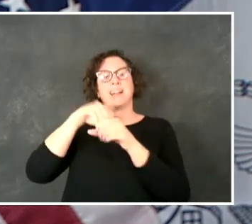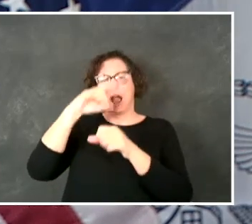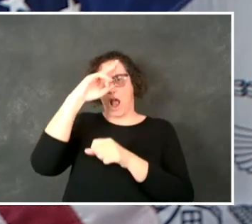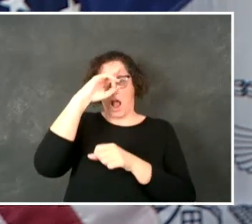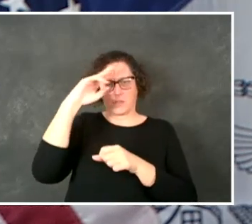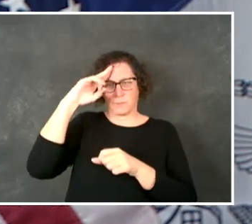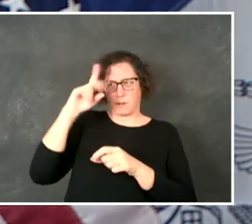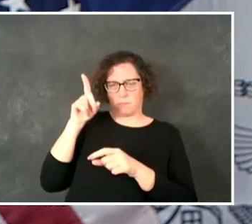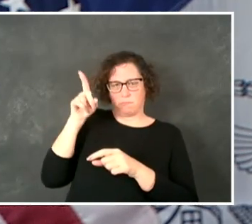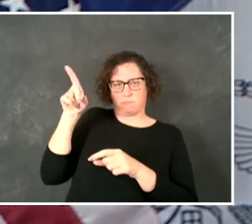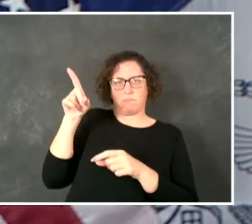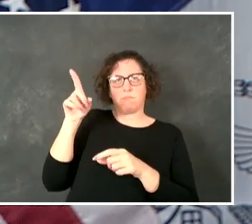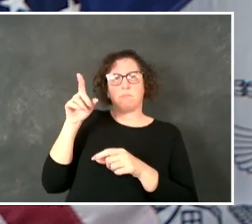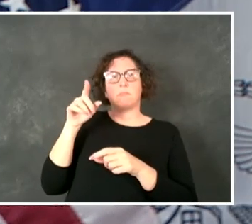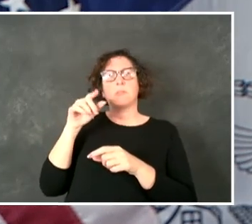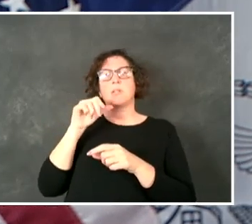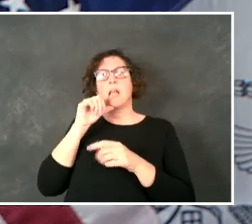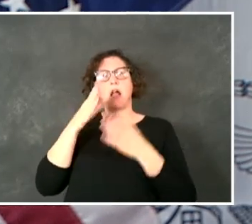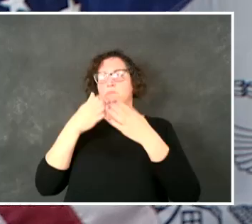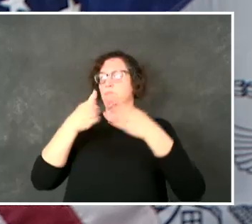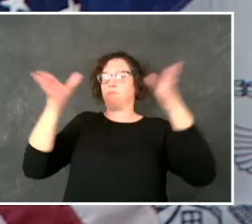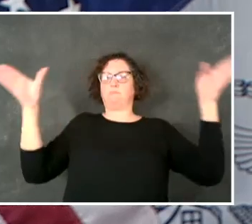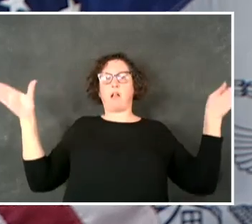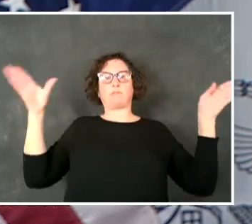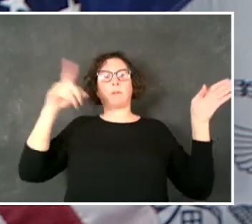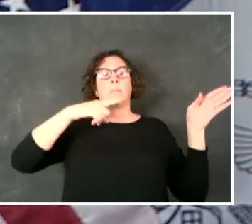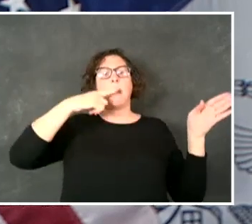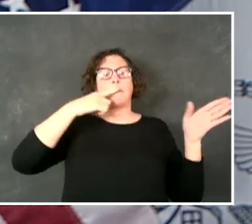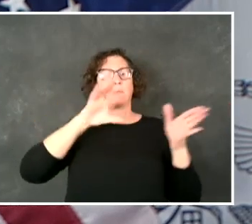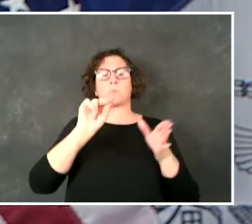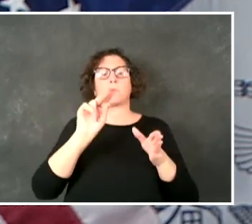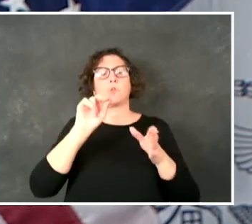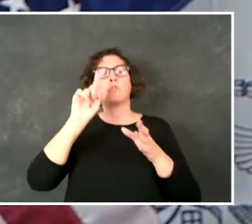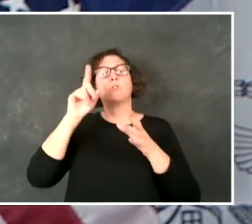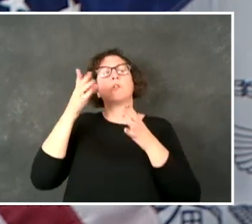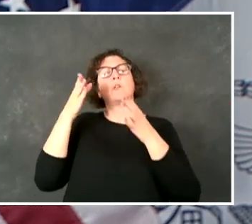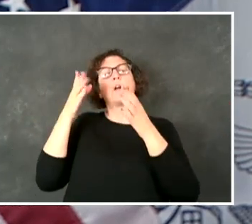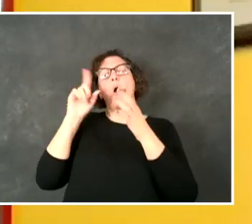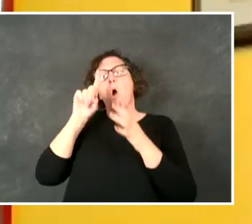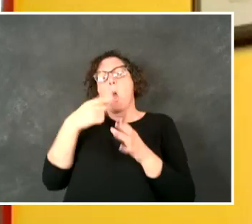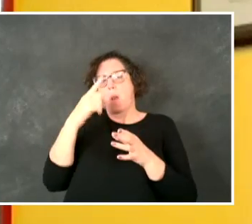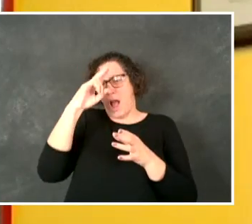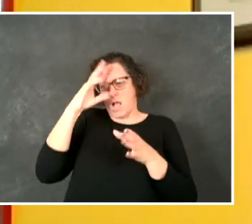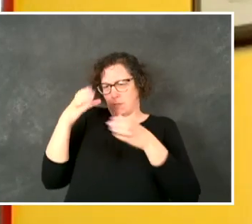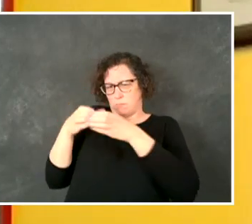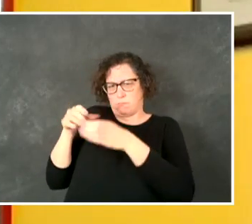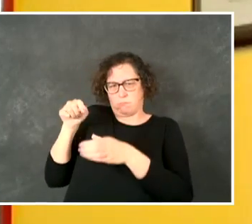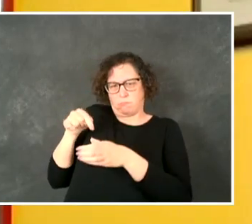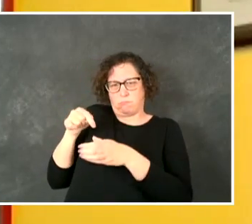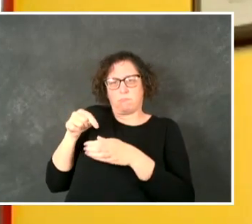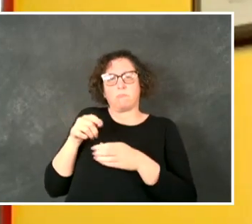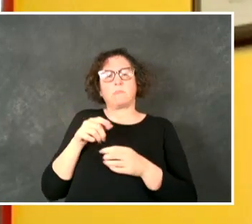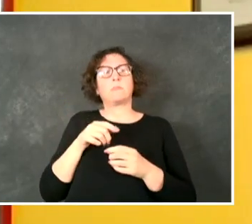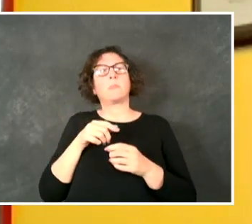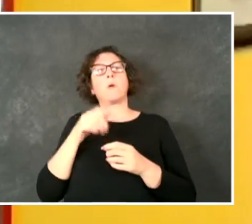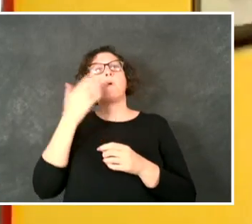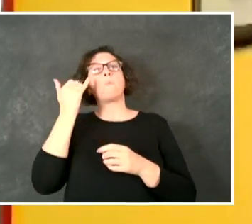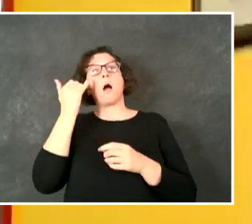WHY DON'T YOU JUMP IN. THE REASON THEY'RE TOGETHER IN A BRACKET IS